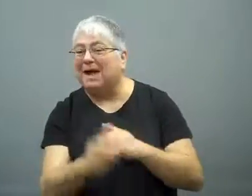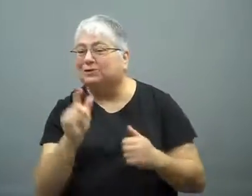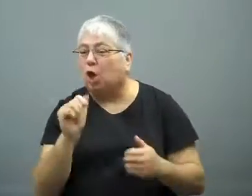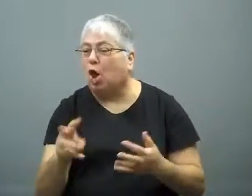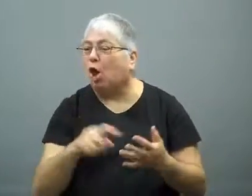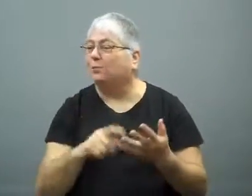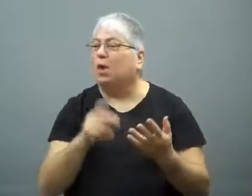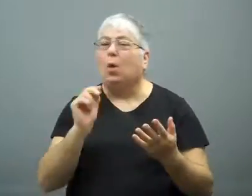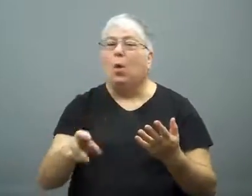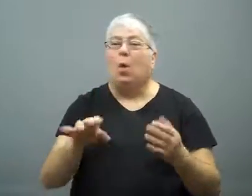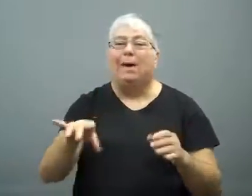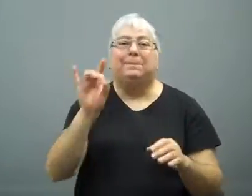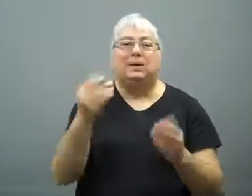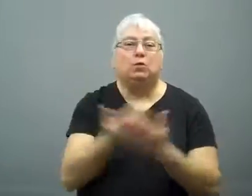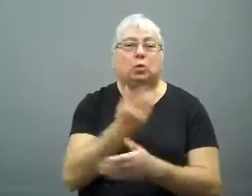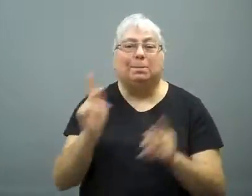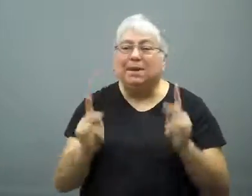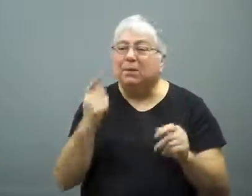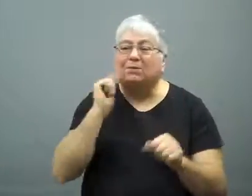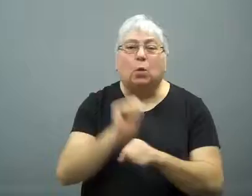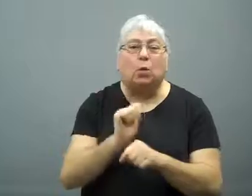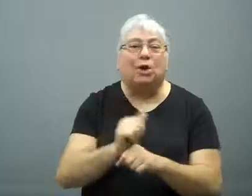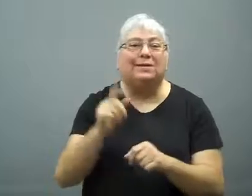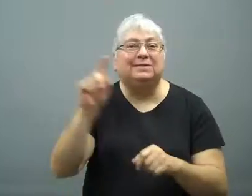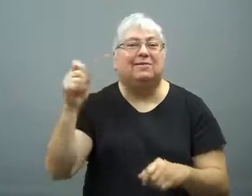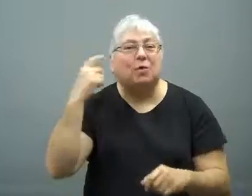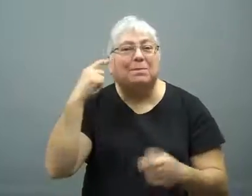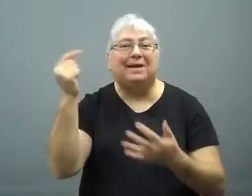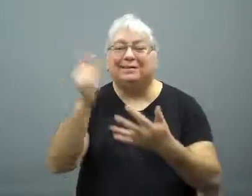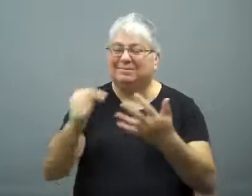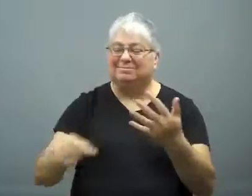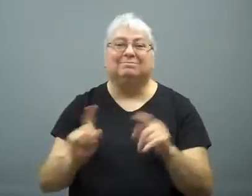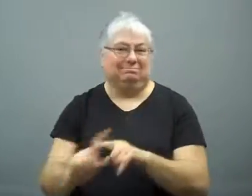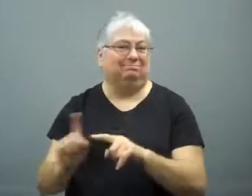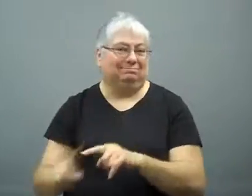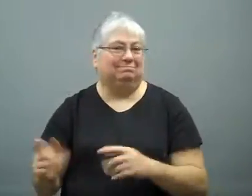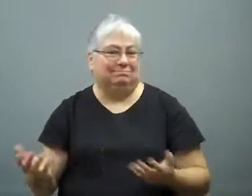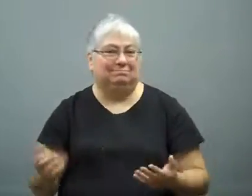It can be used in cases of legislation or approving nominees for positions.